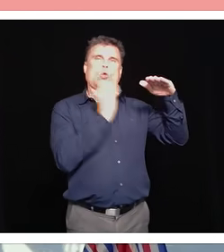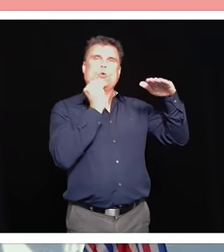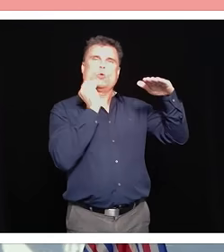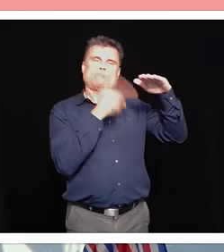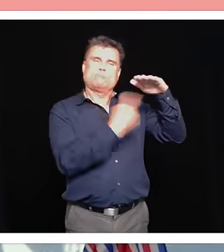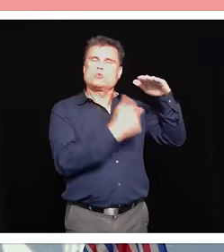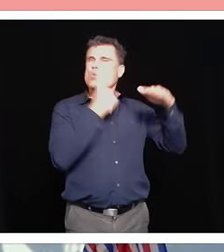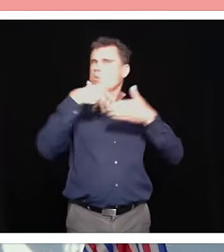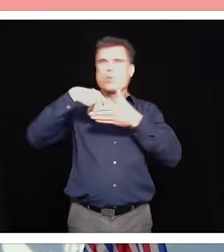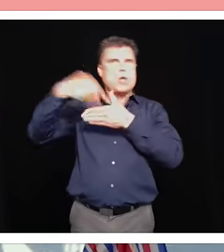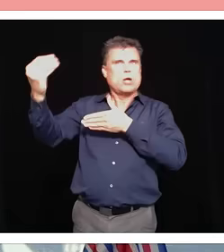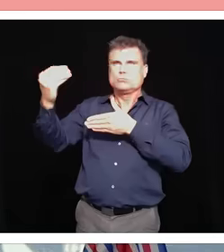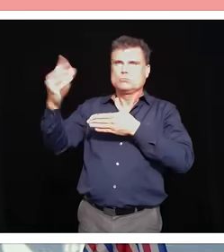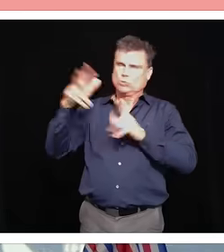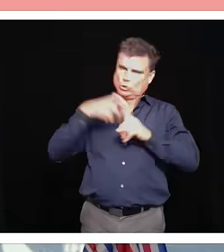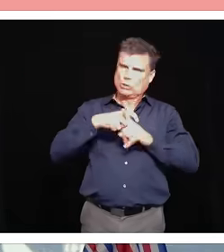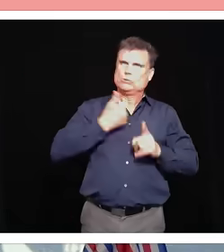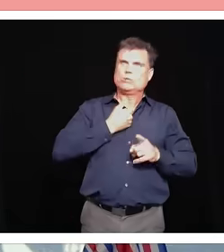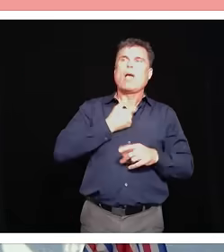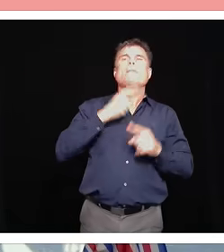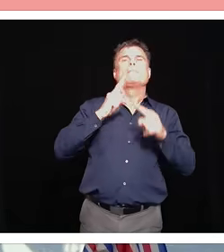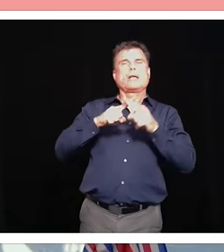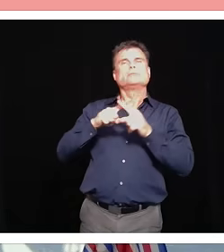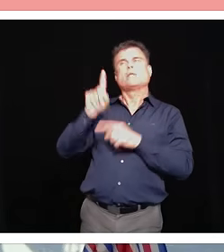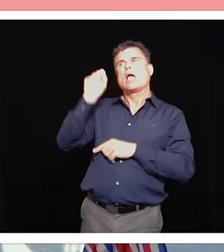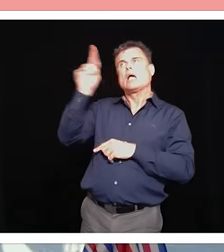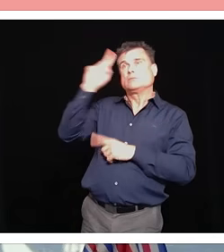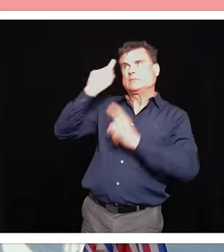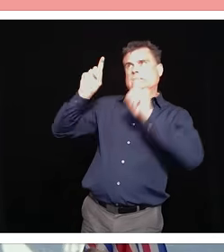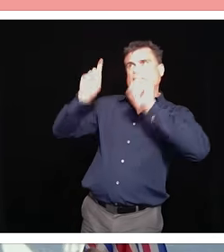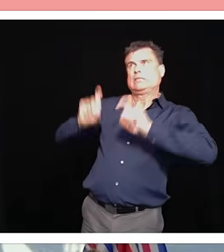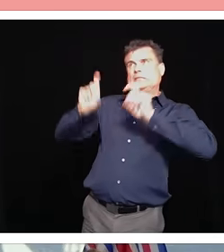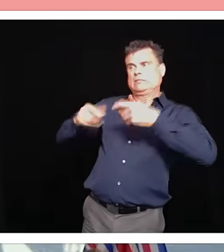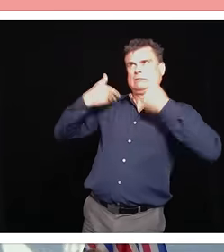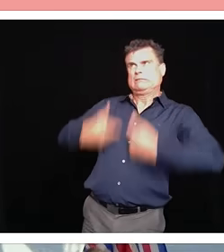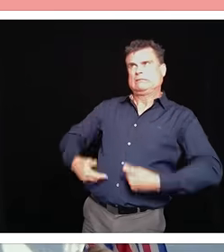that we have more and more people going in per day for tests.